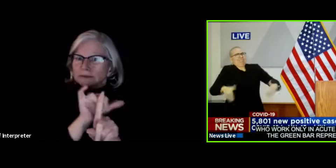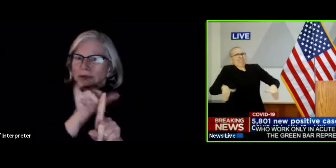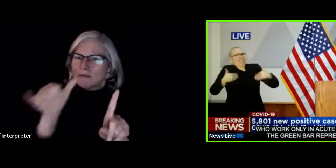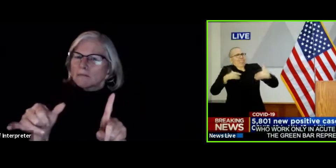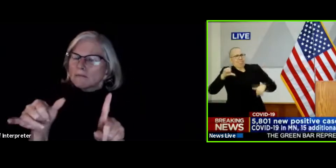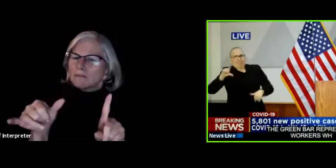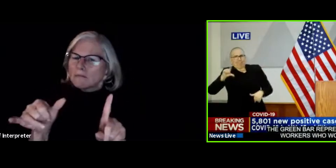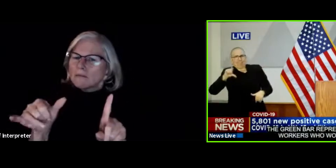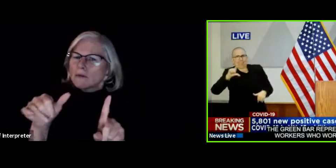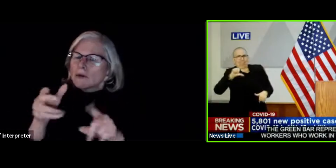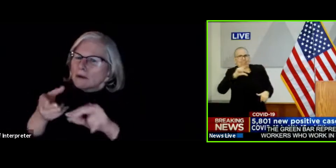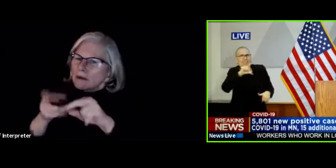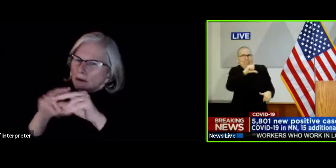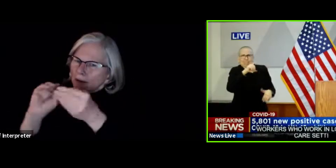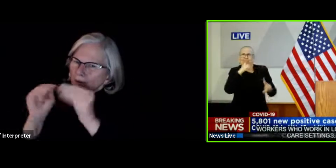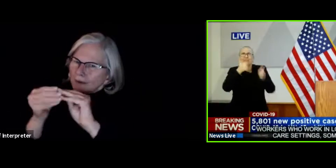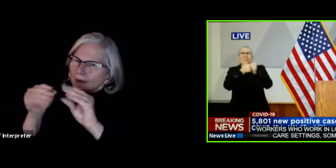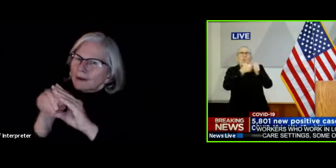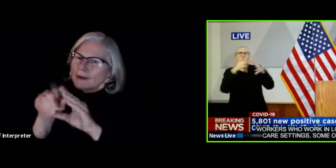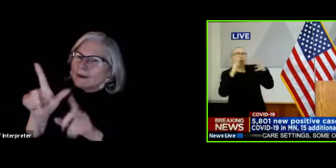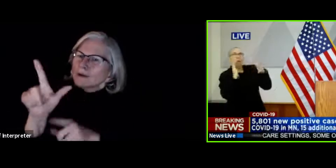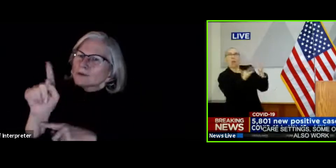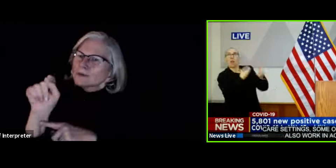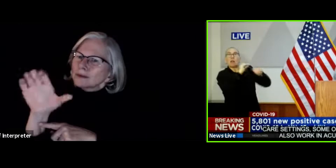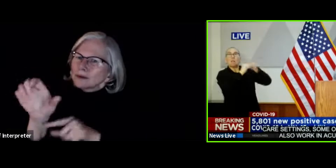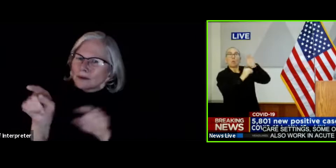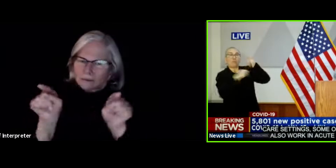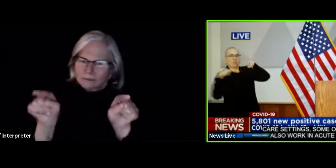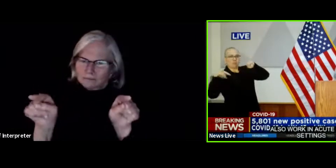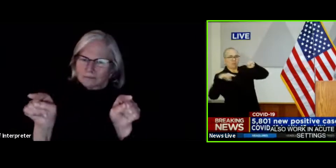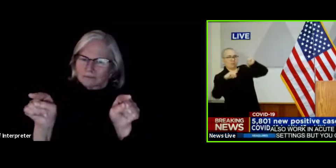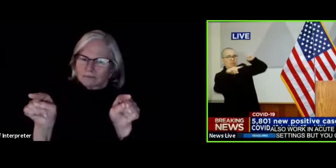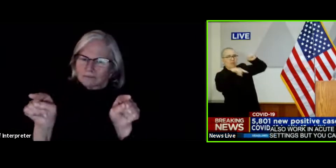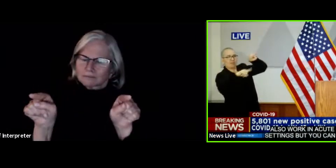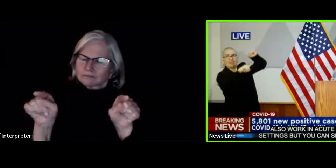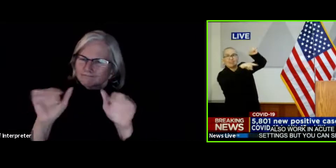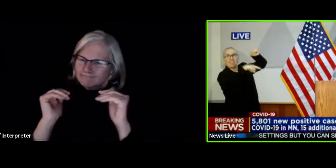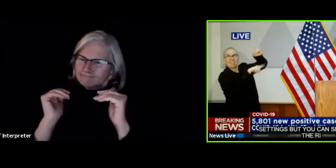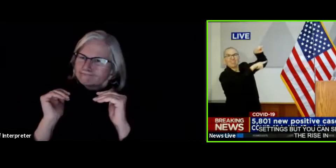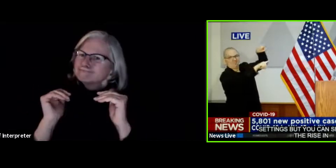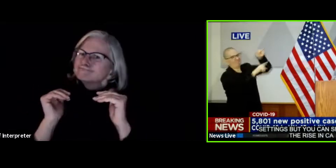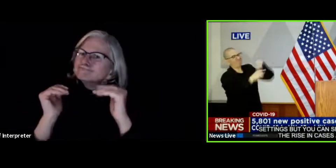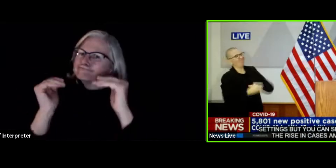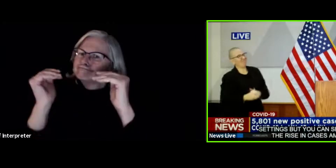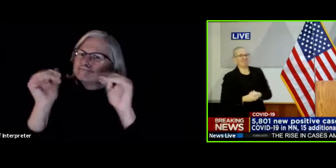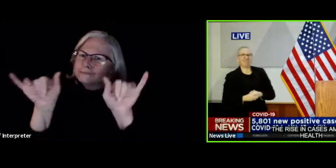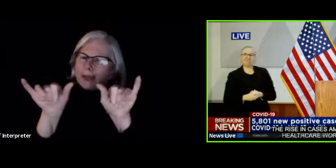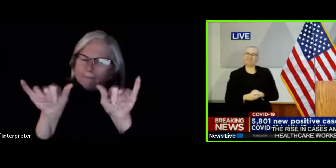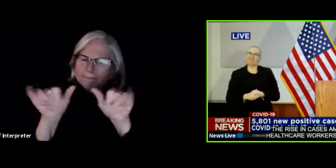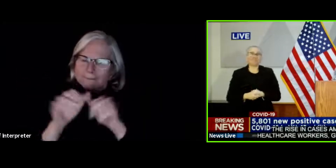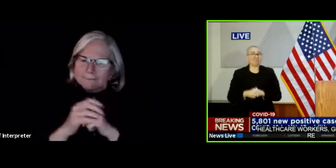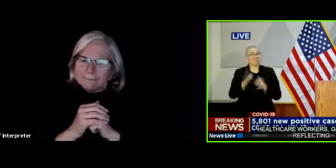WITH CASES GENERALLY ACROSS THE STATE. AND IT'S SIGNIFICANT BECAUSE, AS WE'VE HEARD